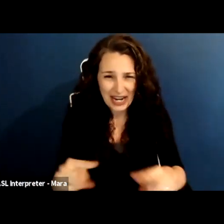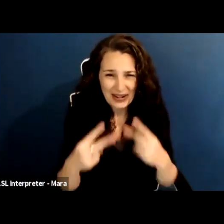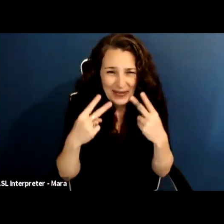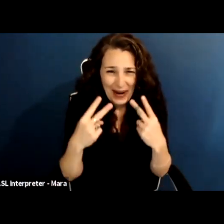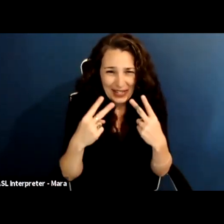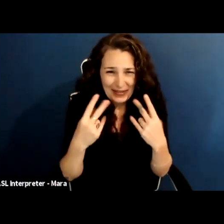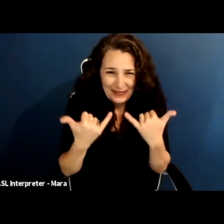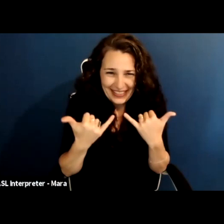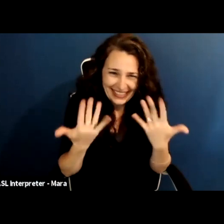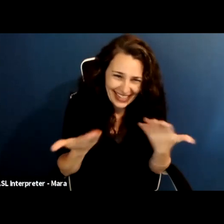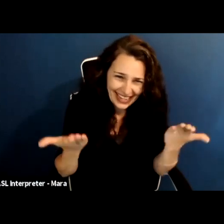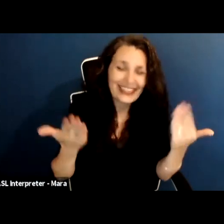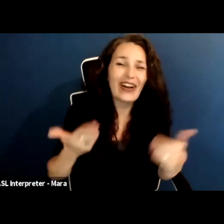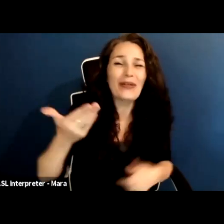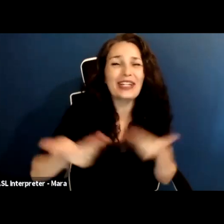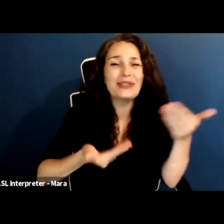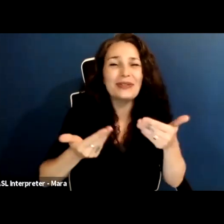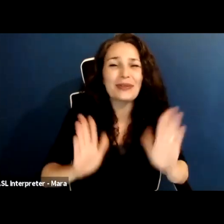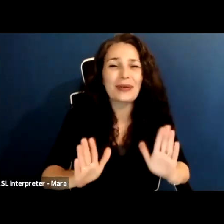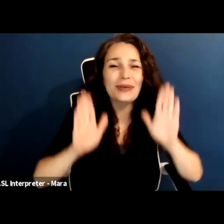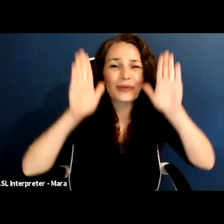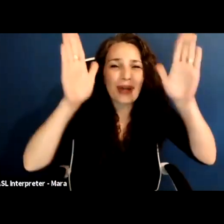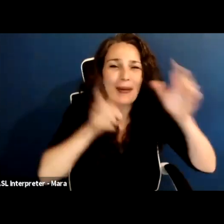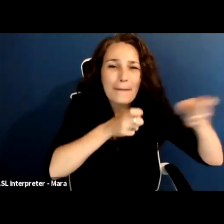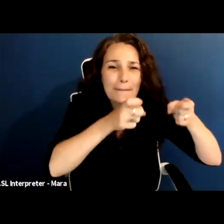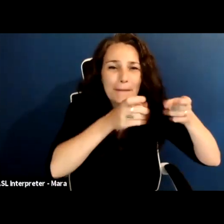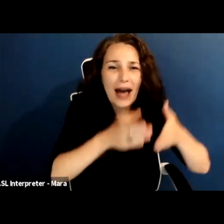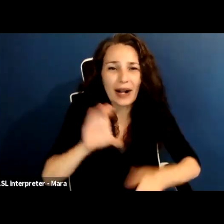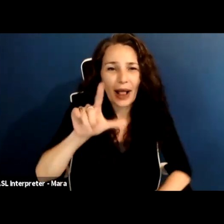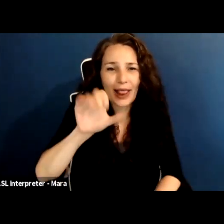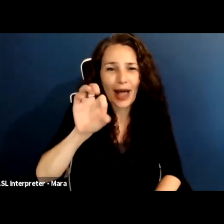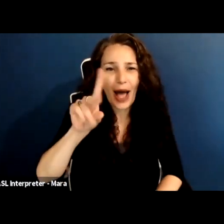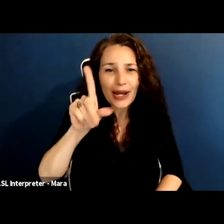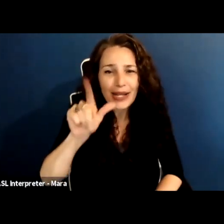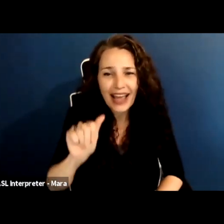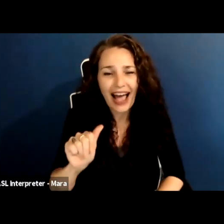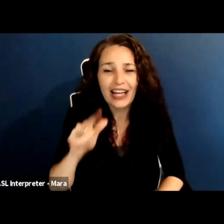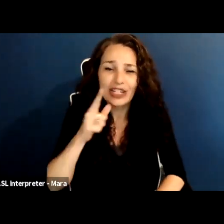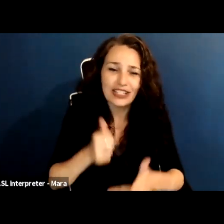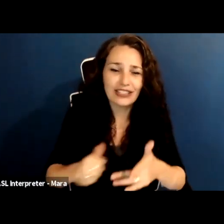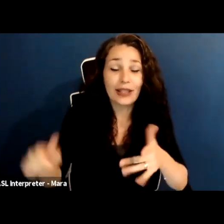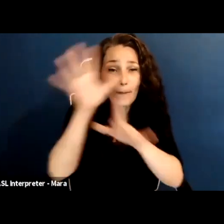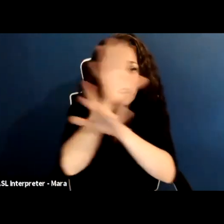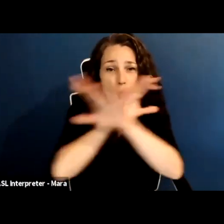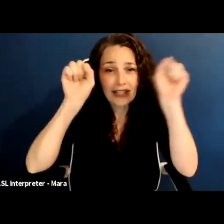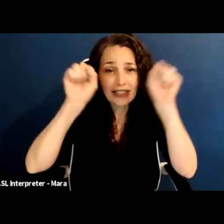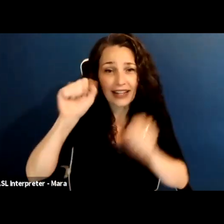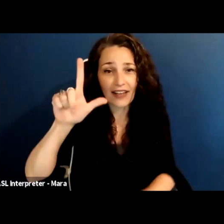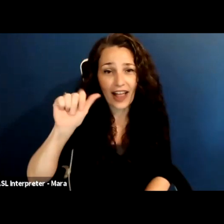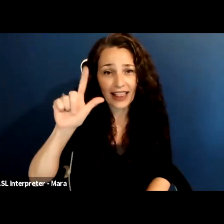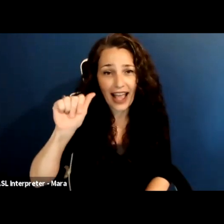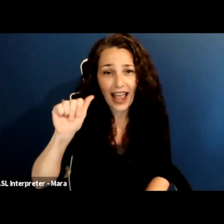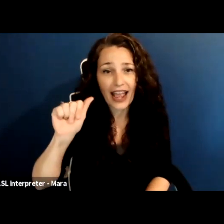I'd like to introduce our incredible moderator, Claudia Puig, President of the LA Film Critics Association.